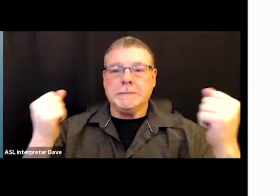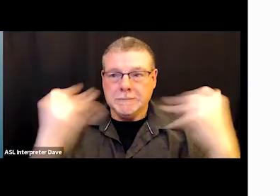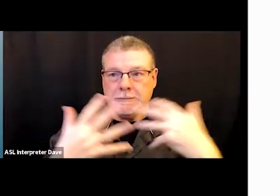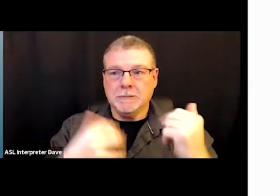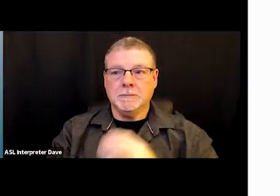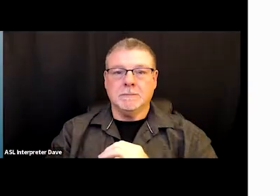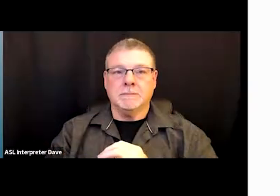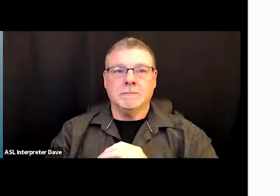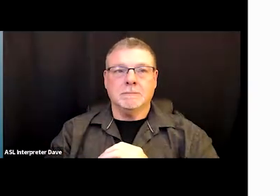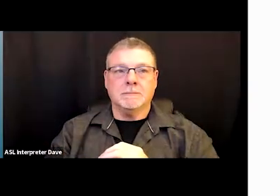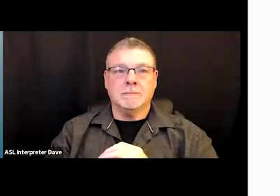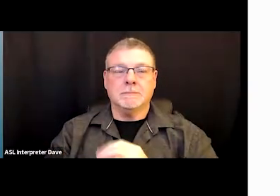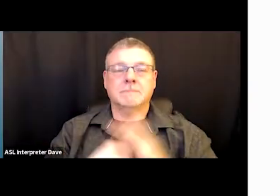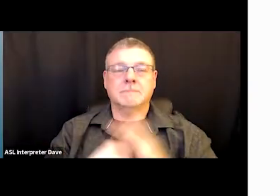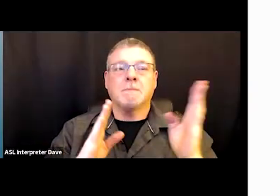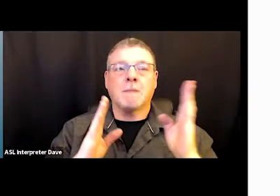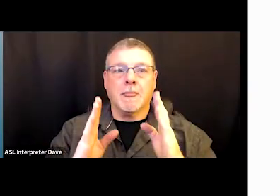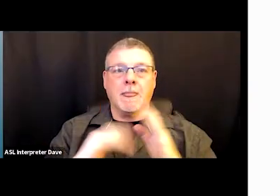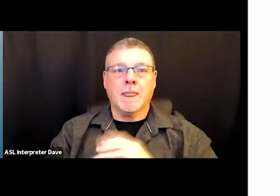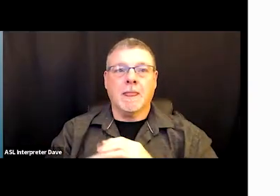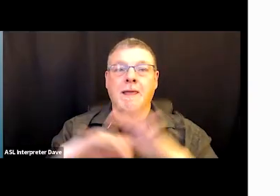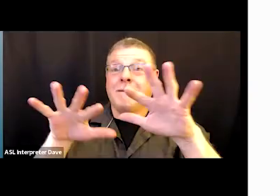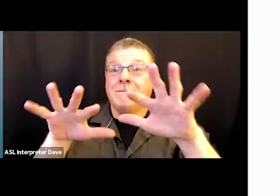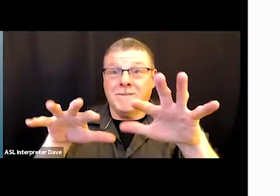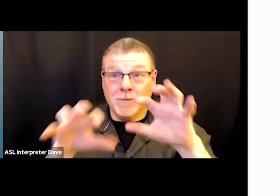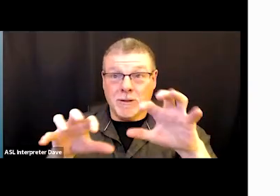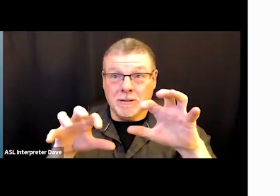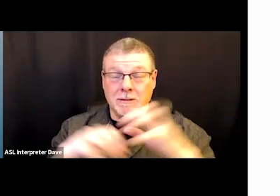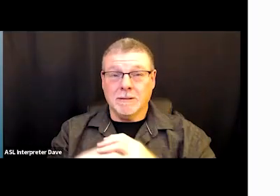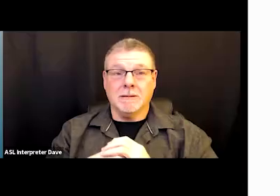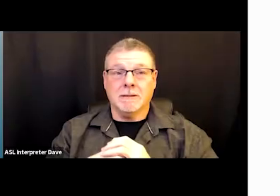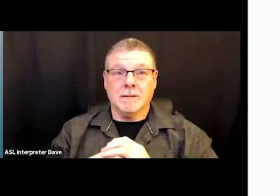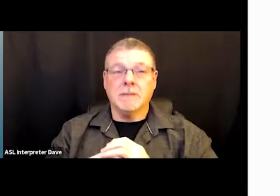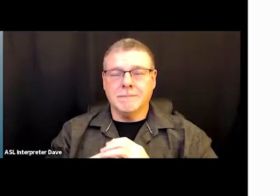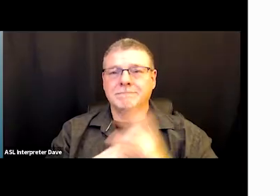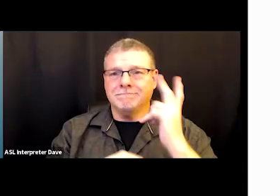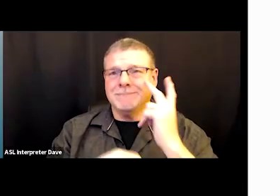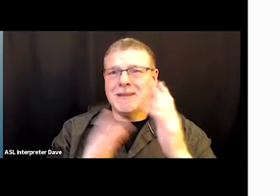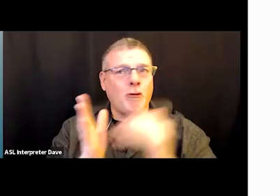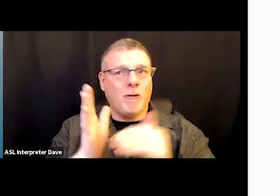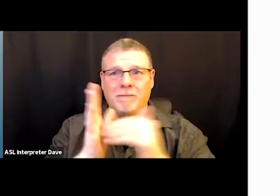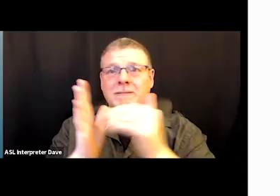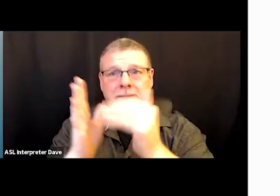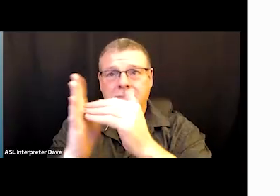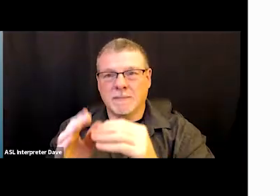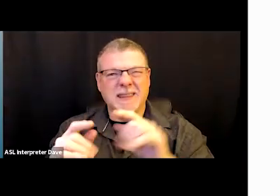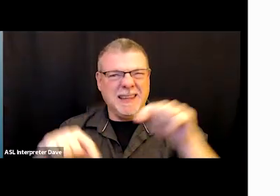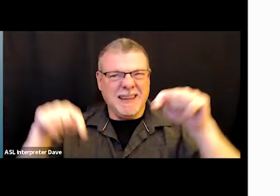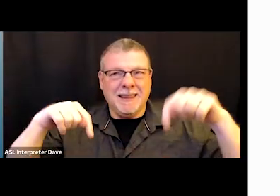Freeze. Let's talk about freeze a second. We see freeze a lot, especially in this particular environment